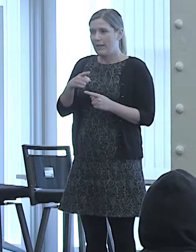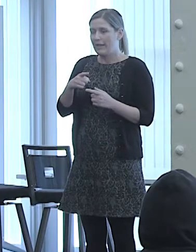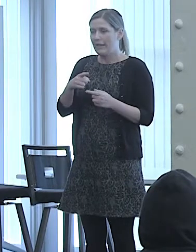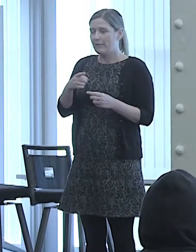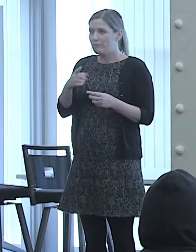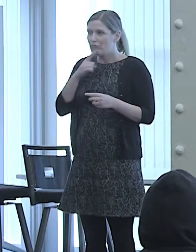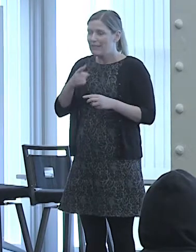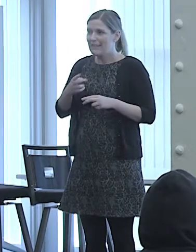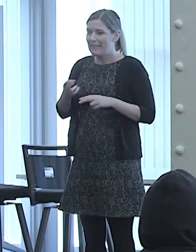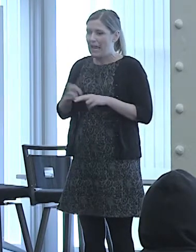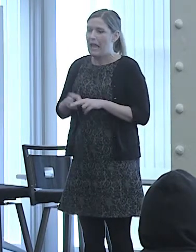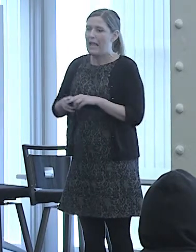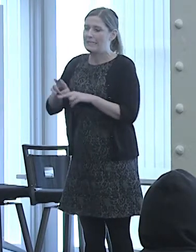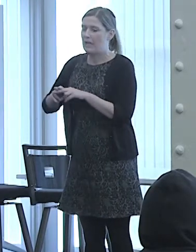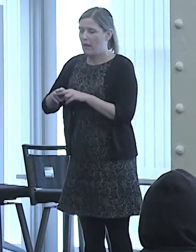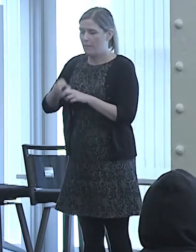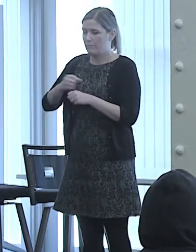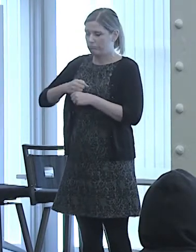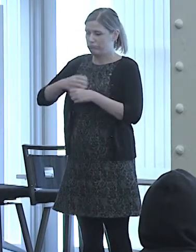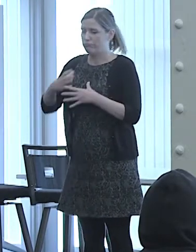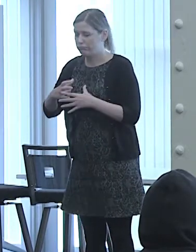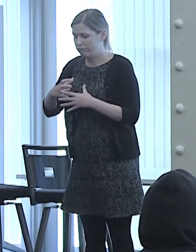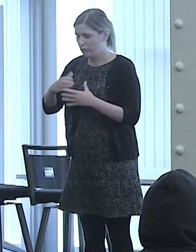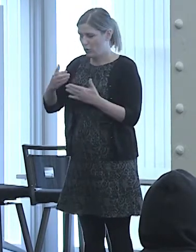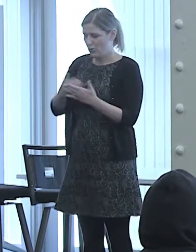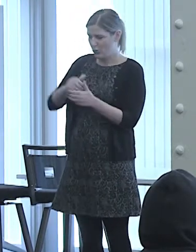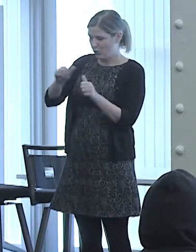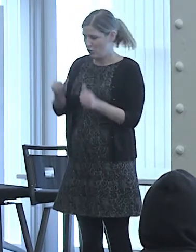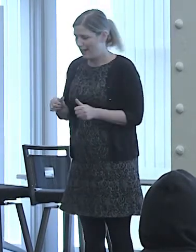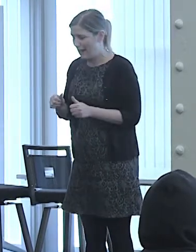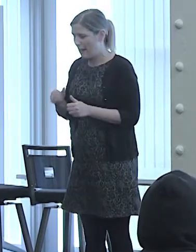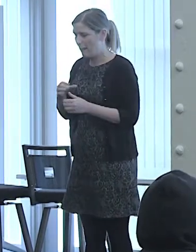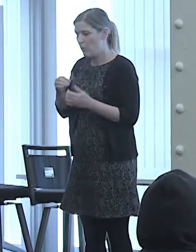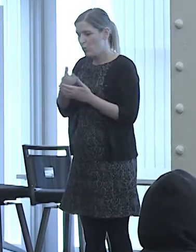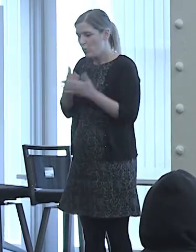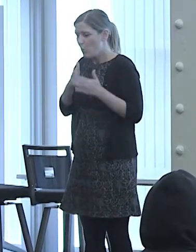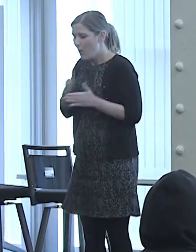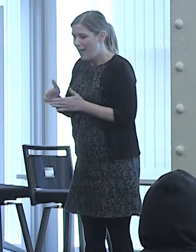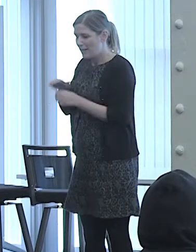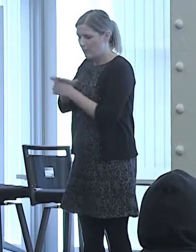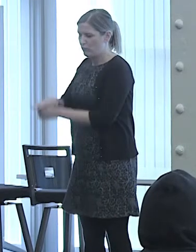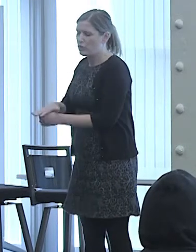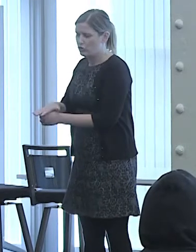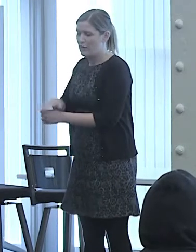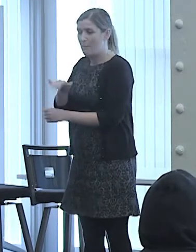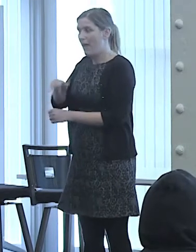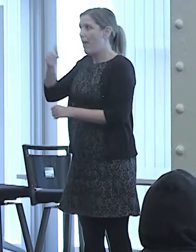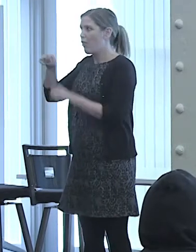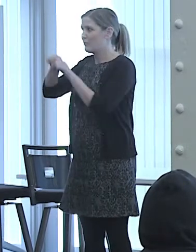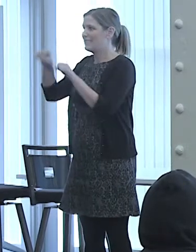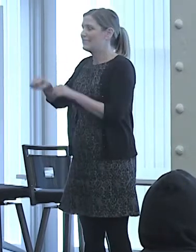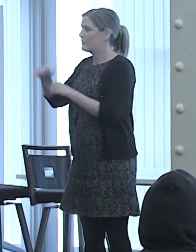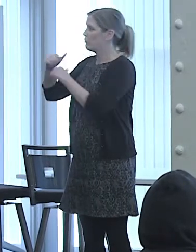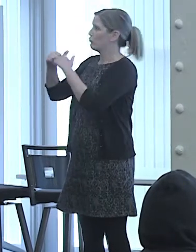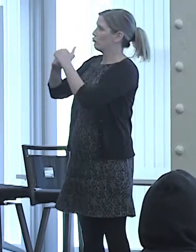and reshaped into new forms of oppression by other systems of structural oppression.